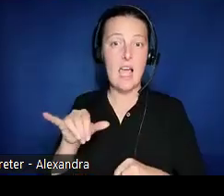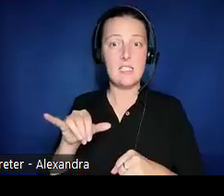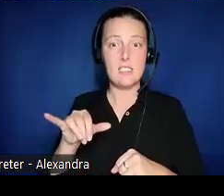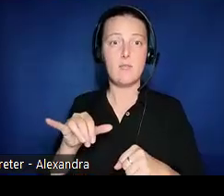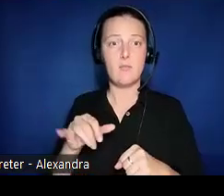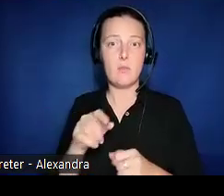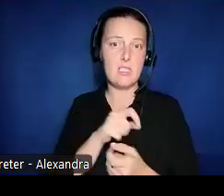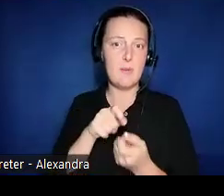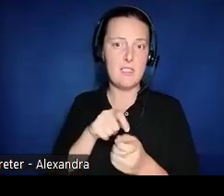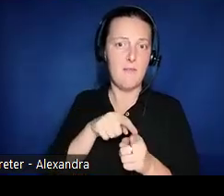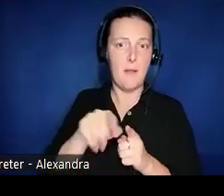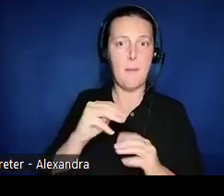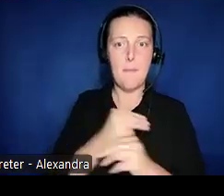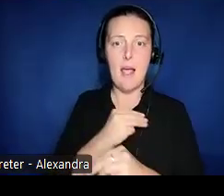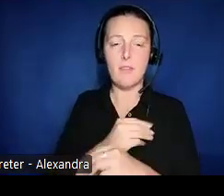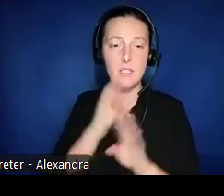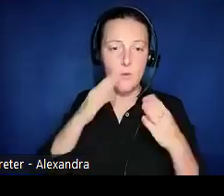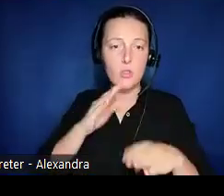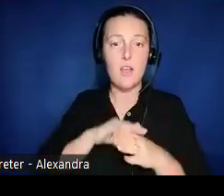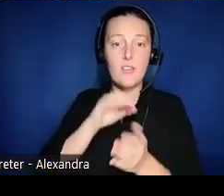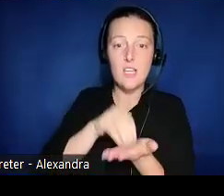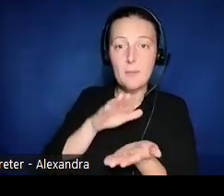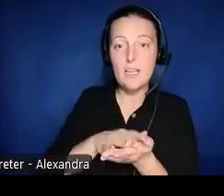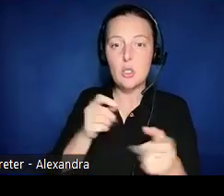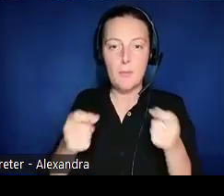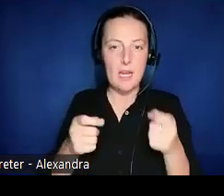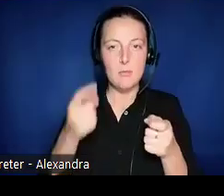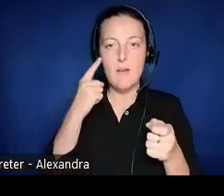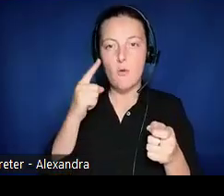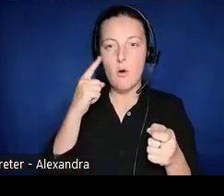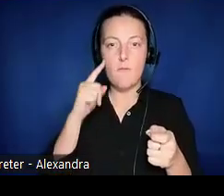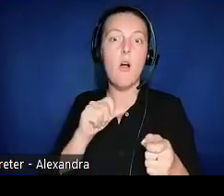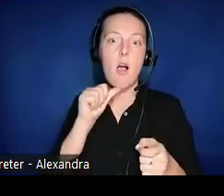documentation and management of uncertainty. Uh where are all of the statistical operations that